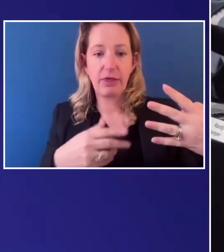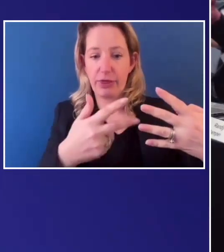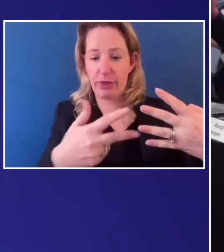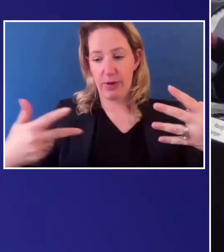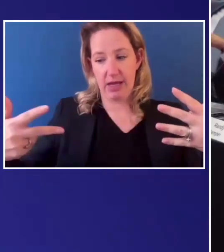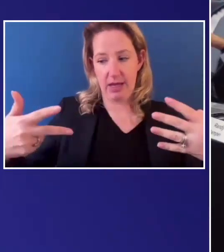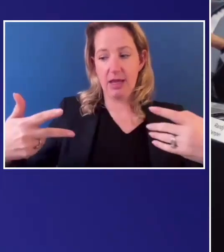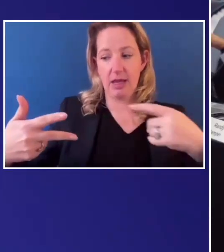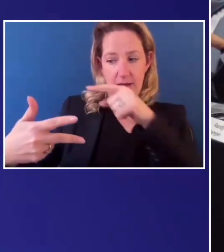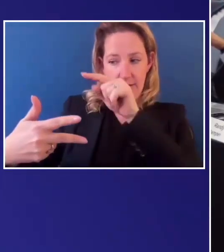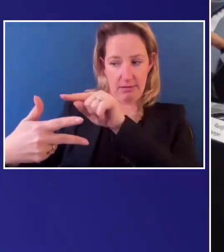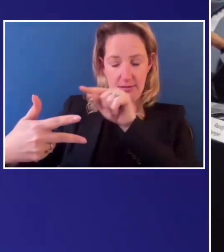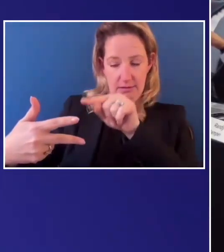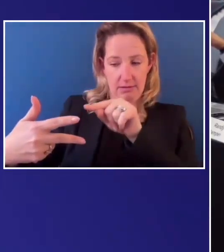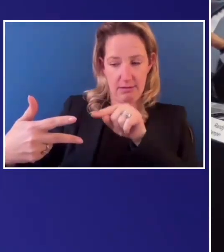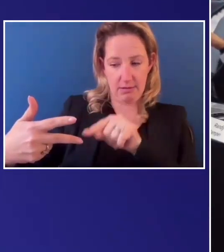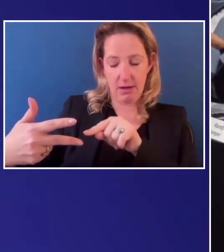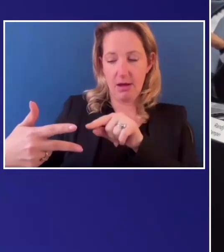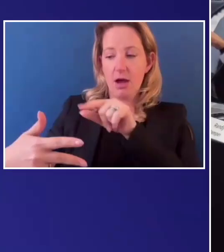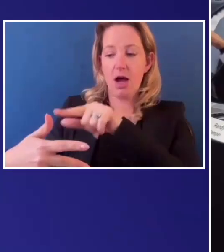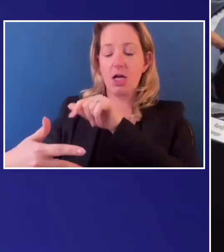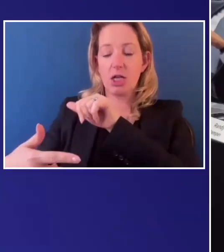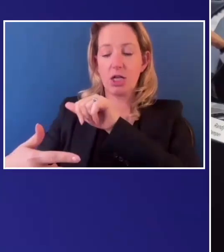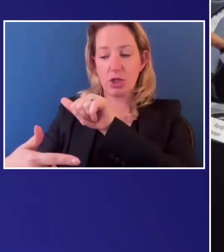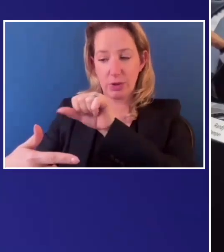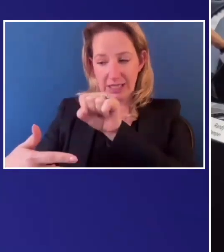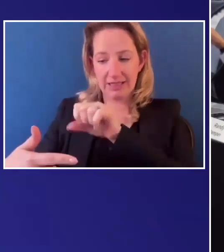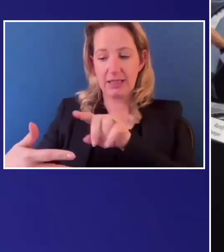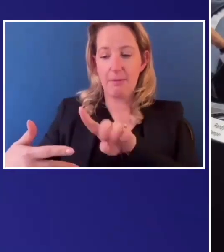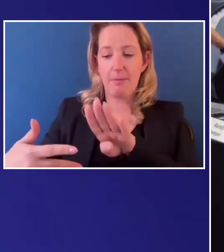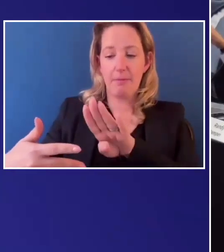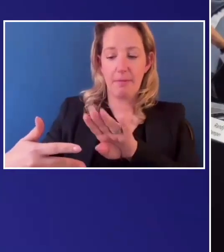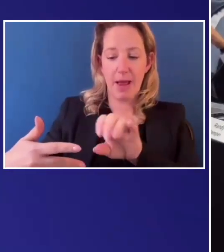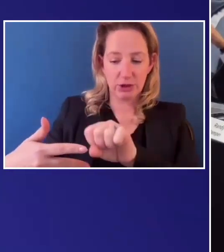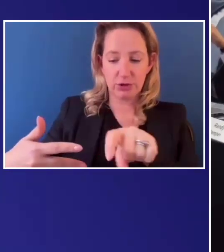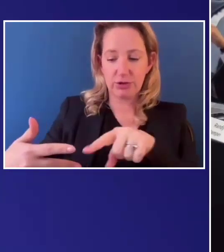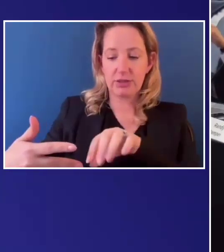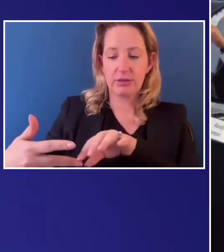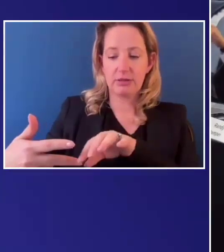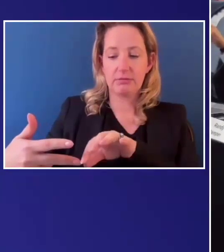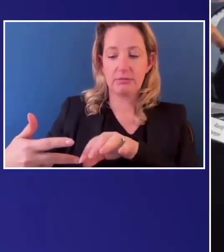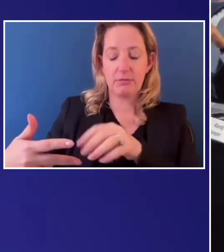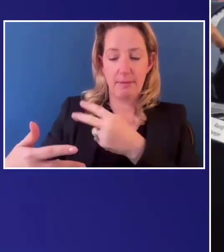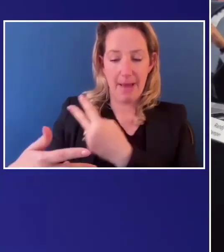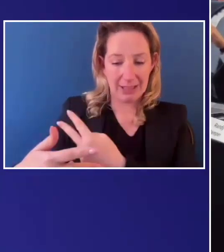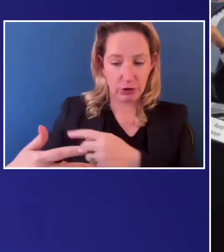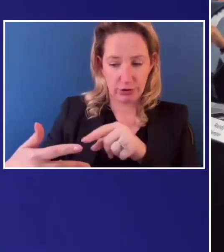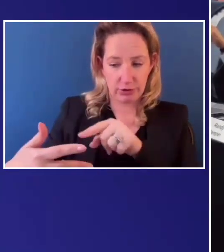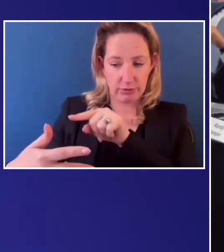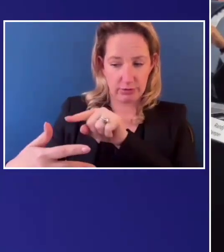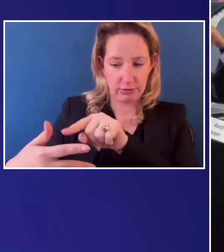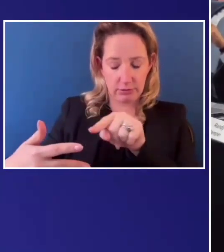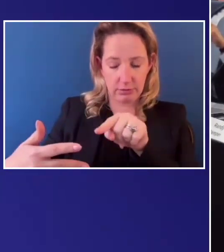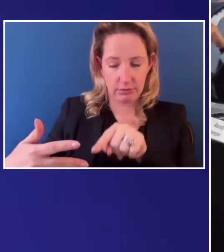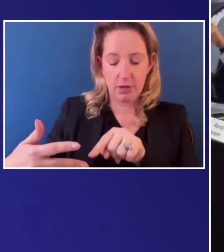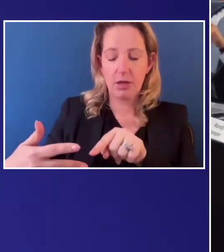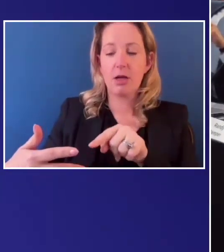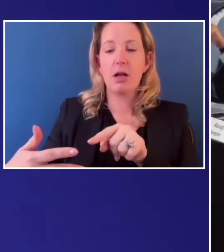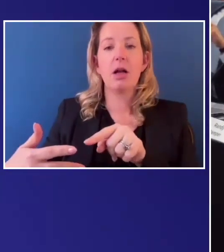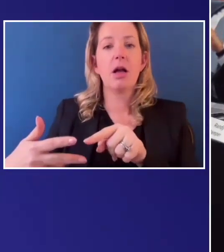bachelor's, master's degree level, that right in the middle of three of them are programs that are serving a societal